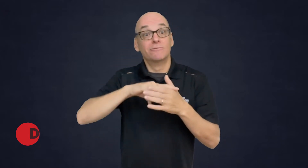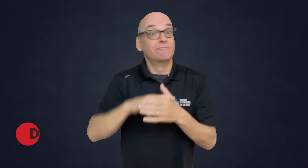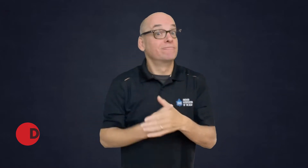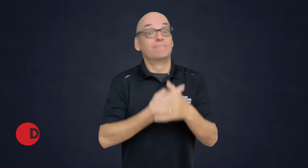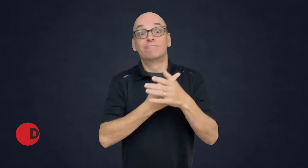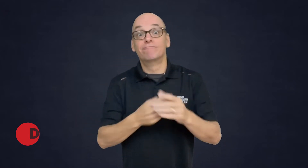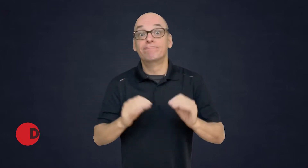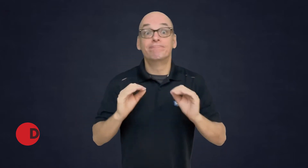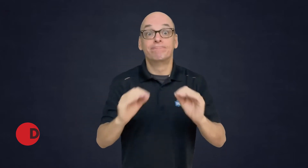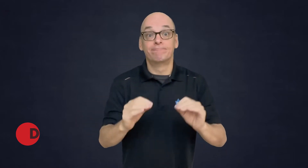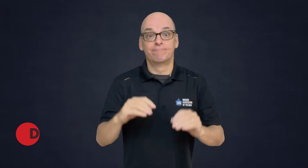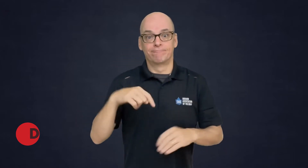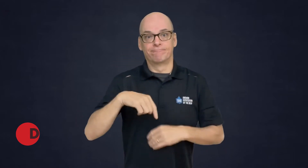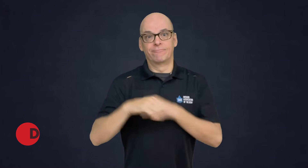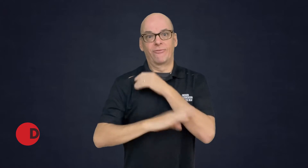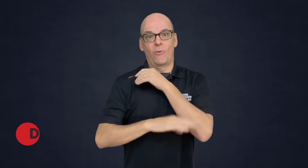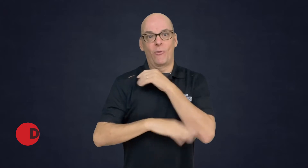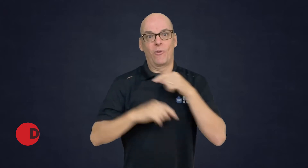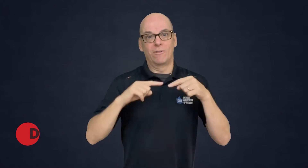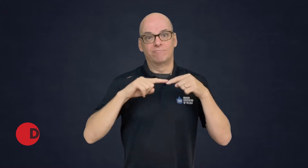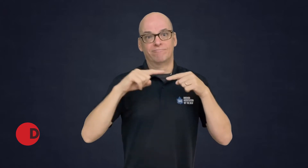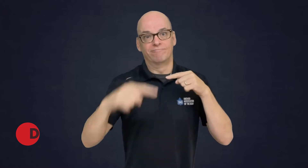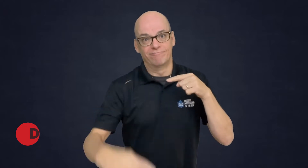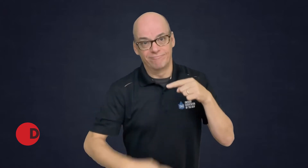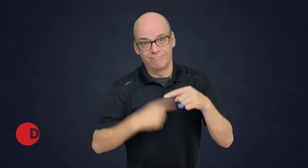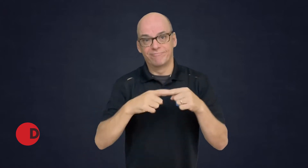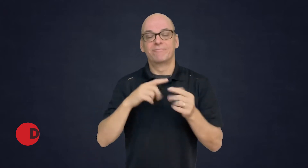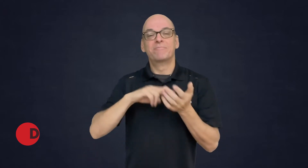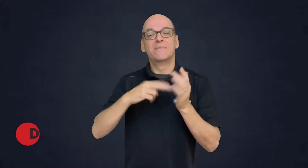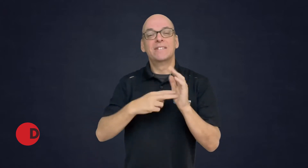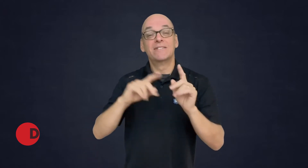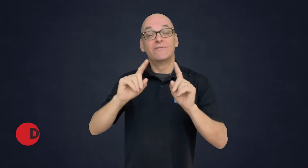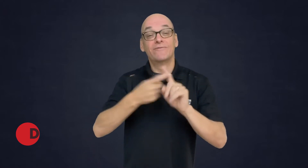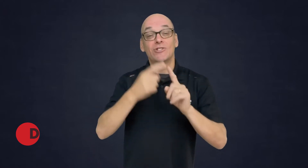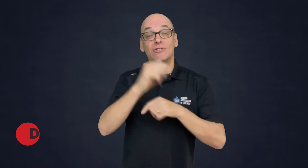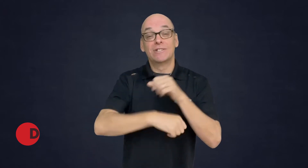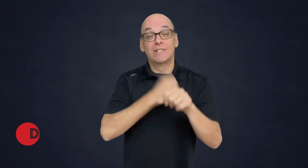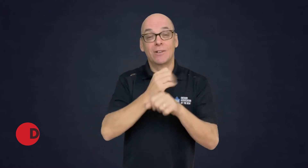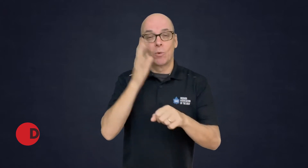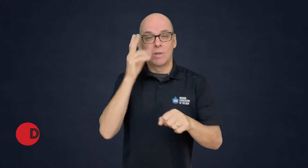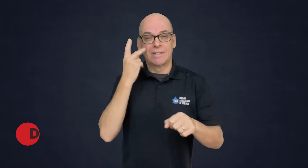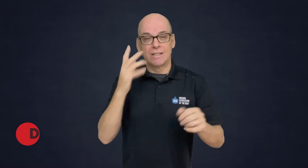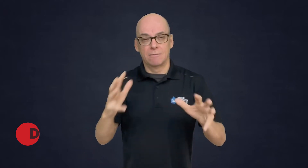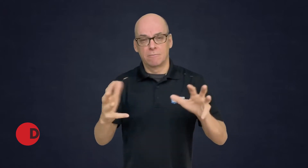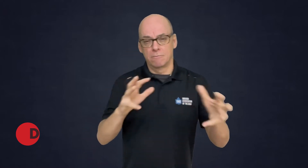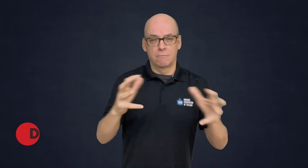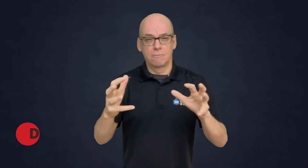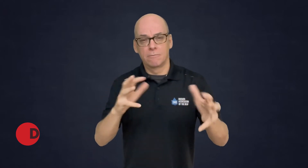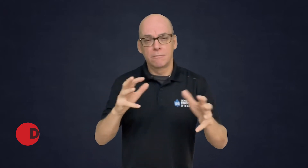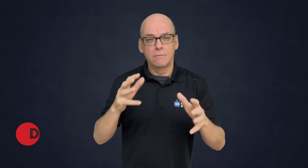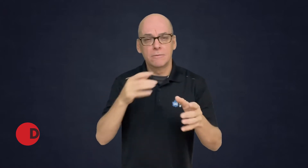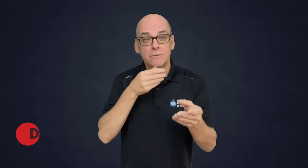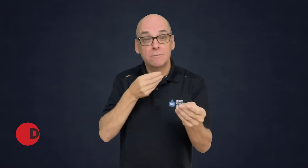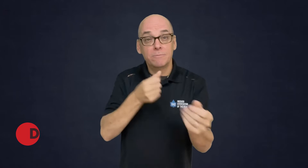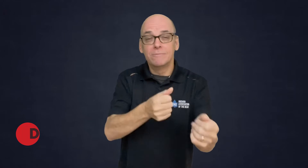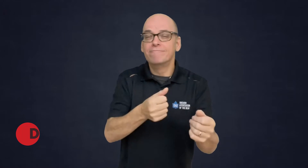which means ASL classes begin this fall. So the first year will be a bit rough.